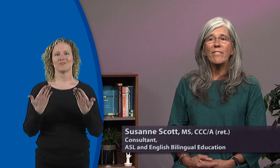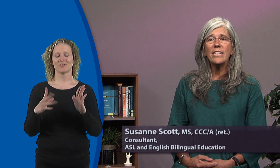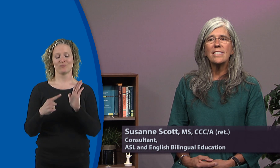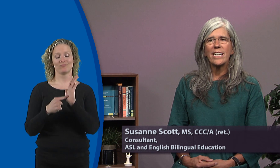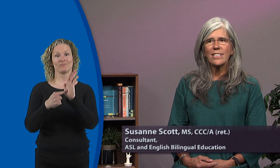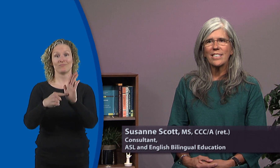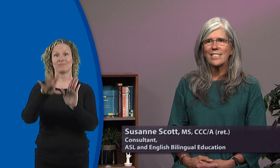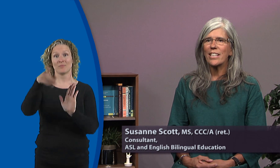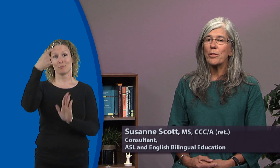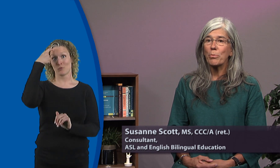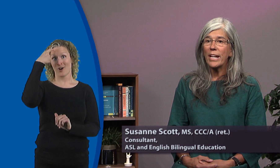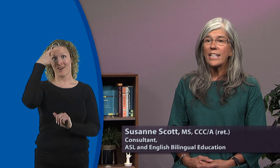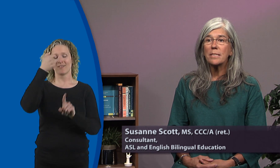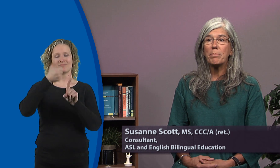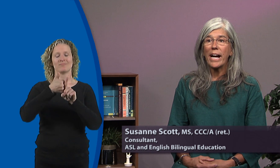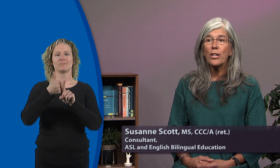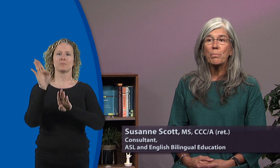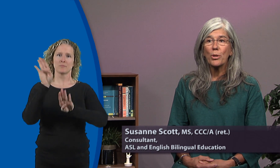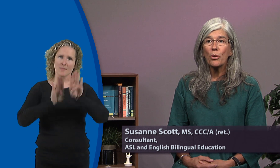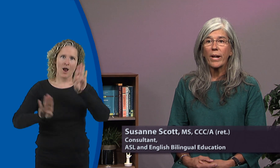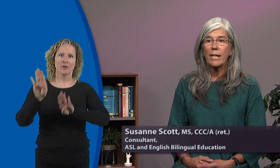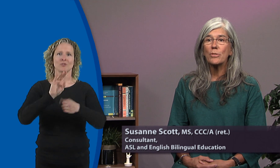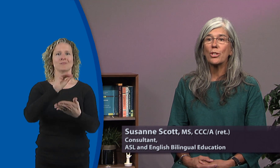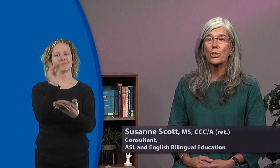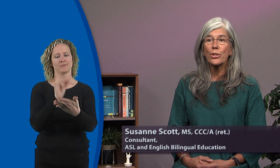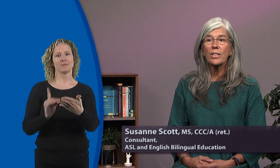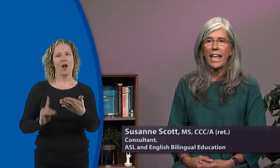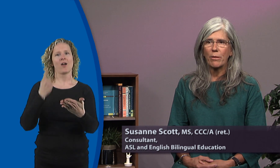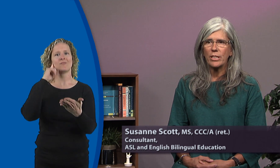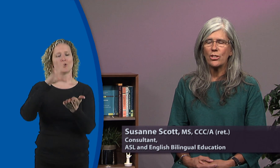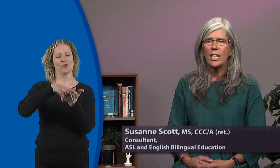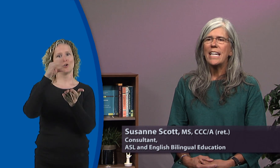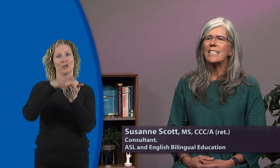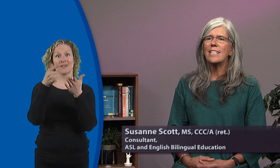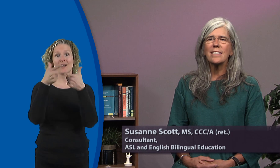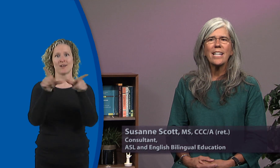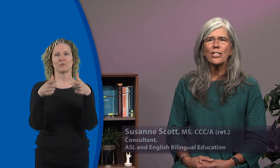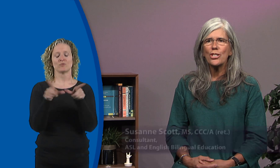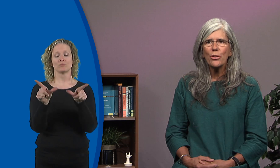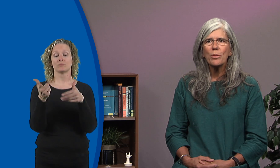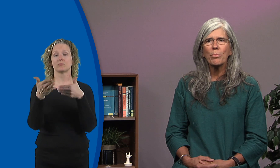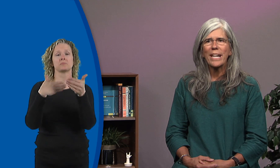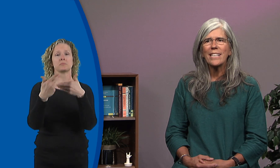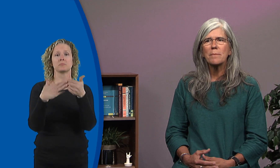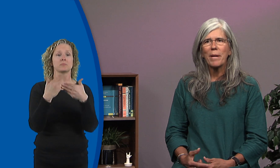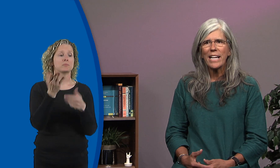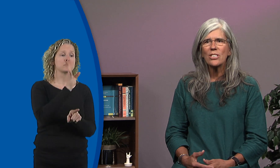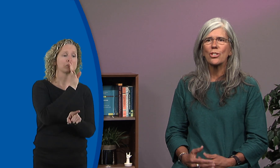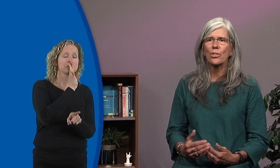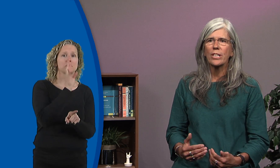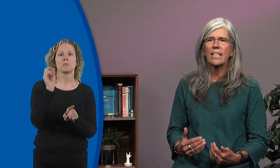While evidence tells us that the brain is bio-programmed to learn language, it does not show the brain as biased to learning language